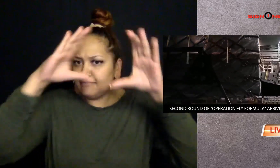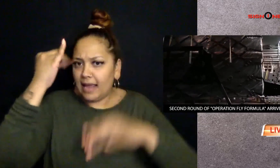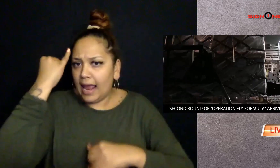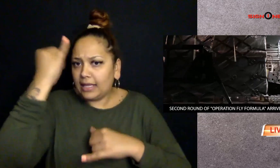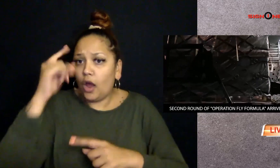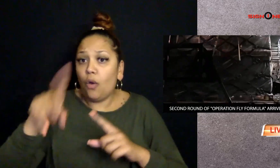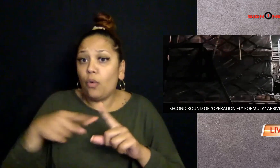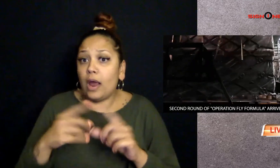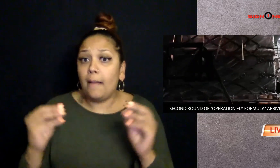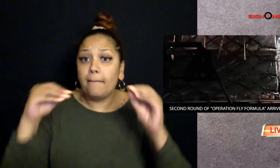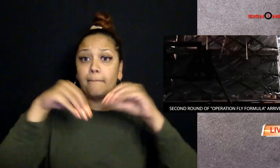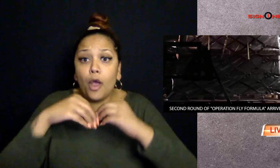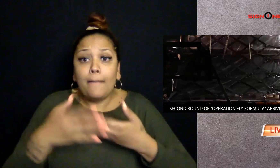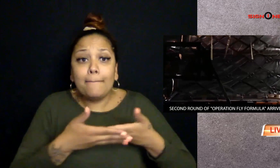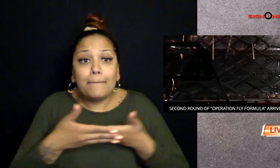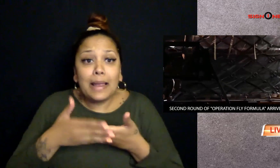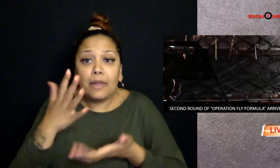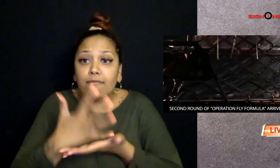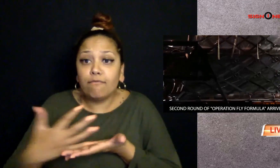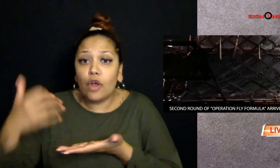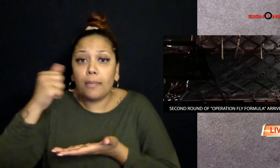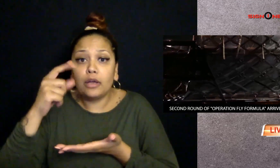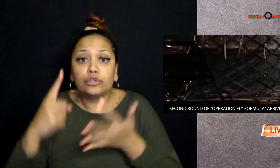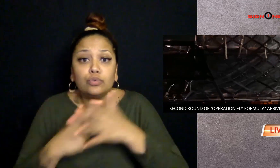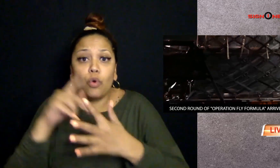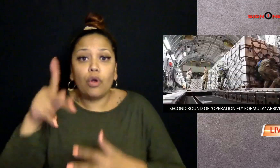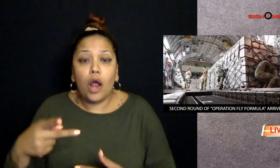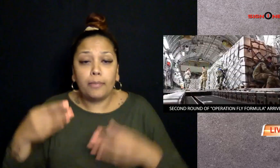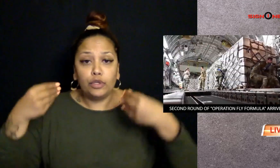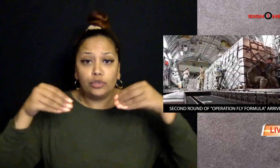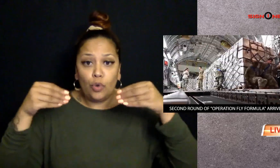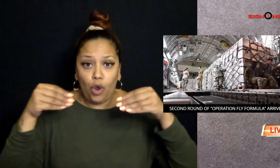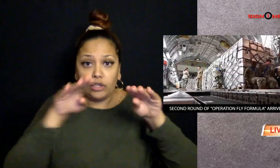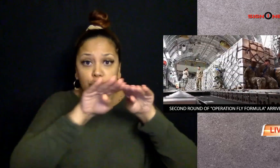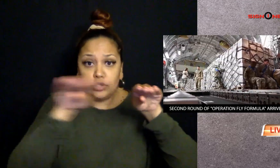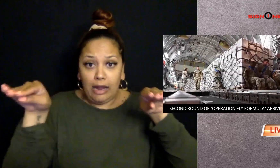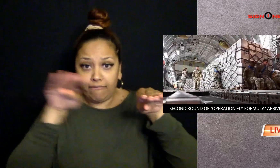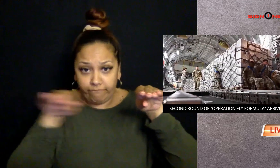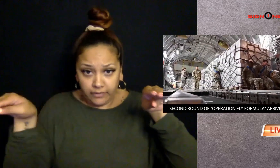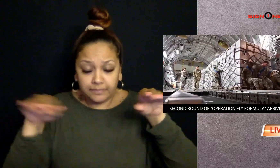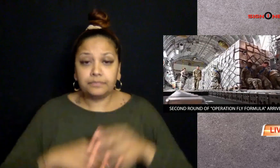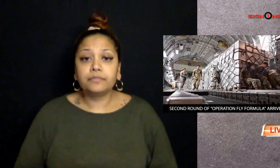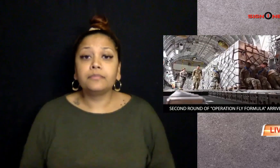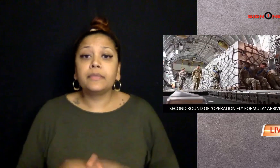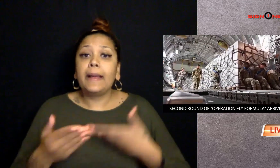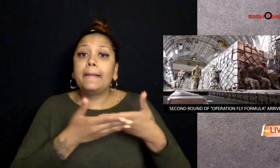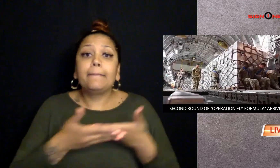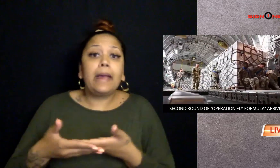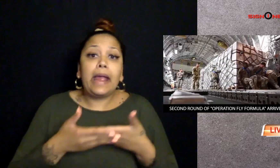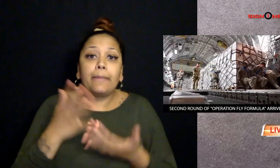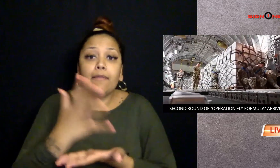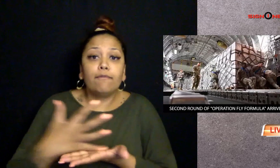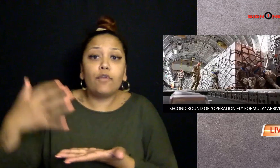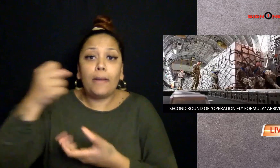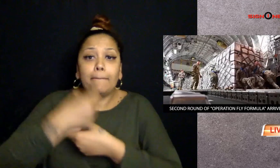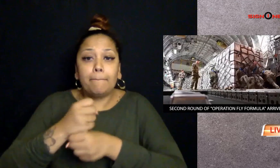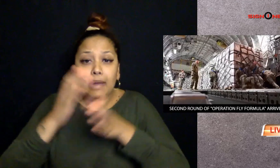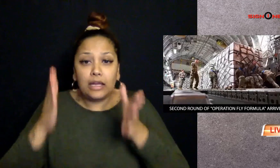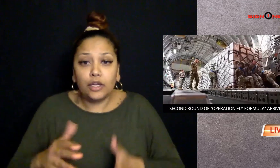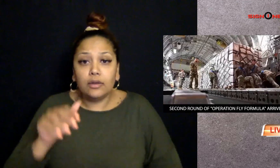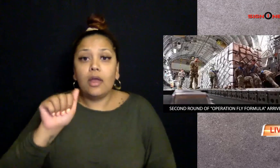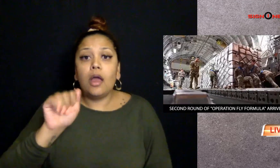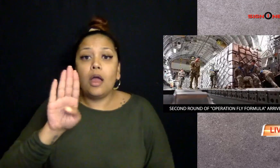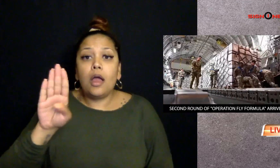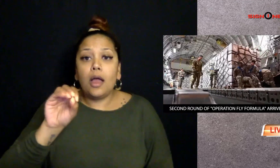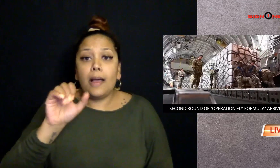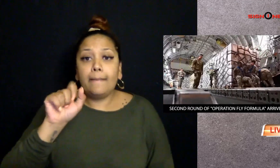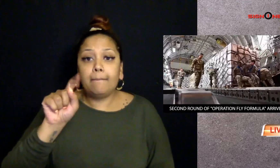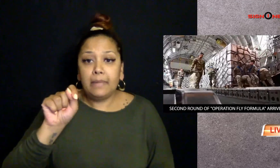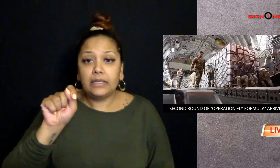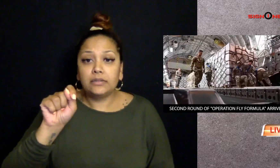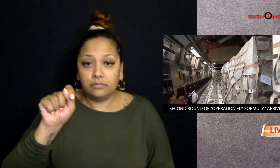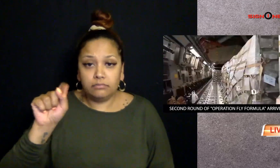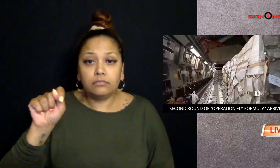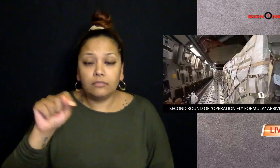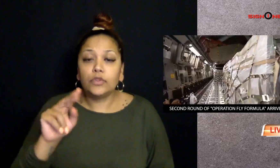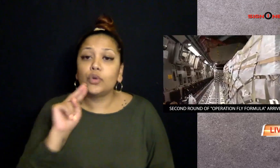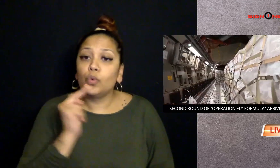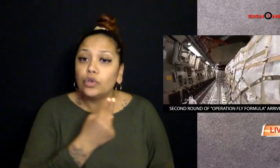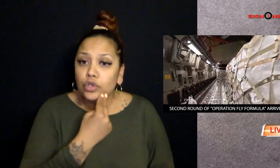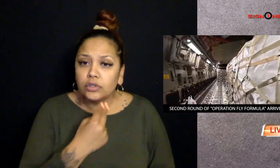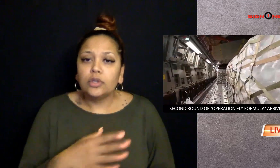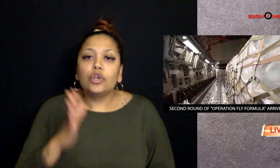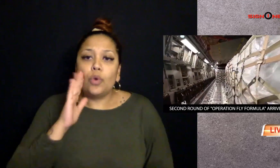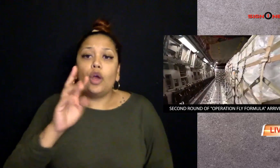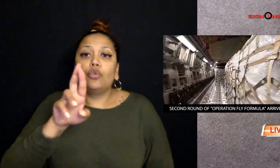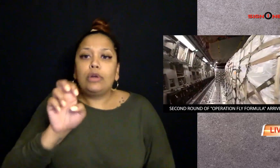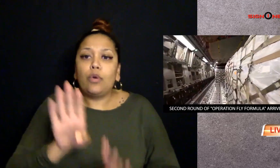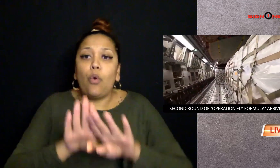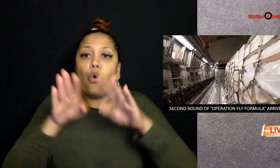we now have a better idea of when more baby formula will show up in stores